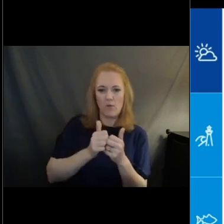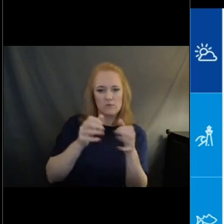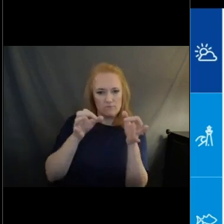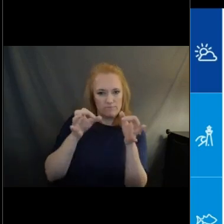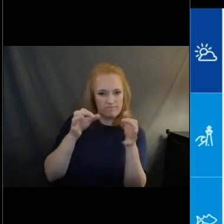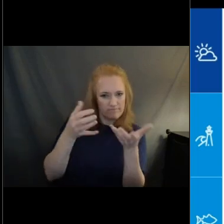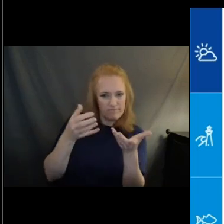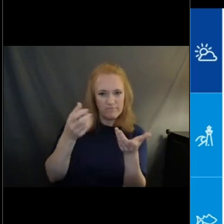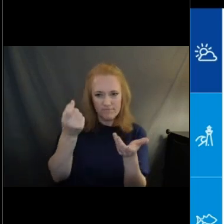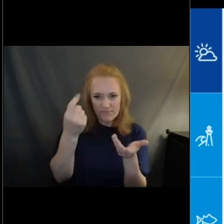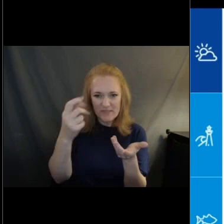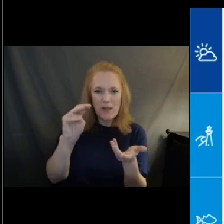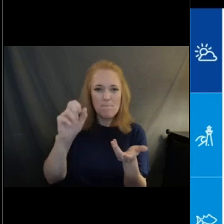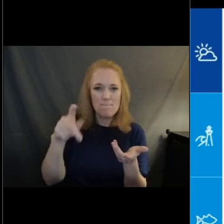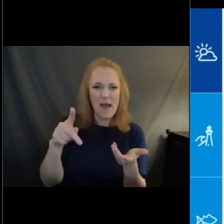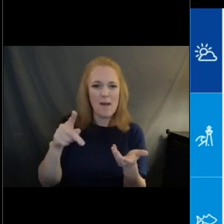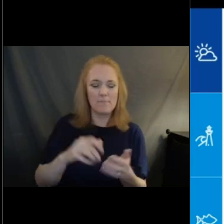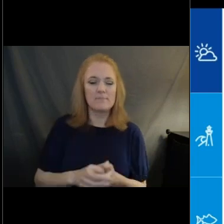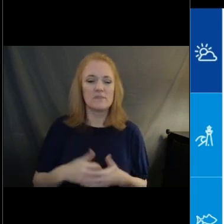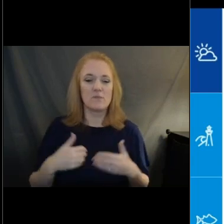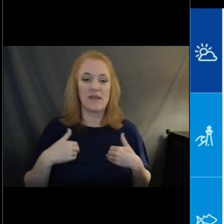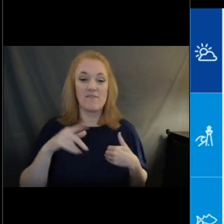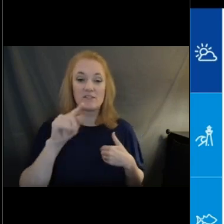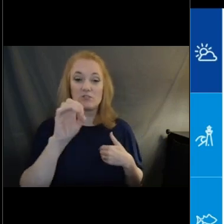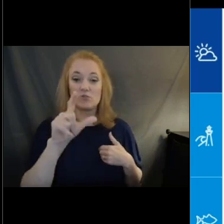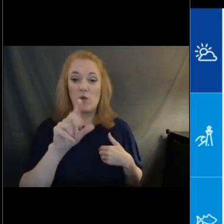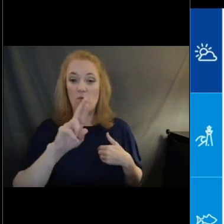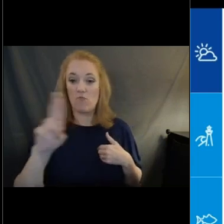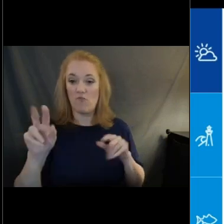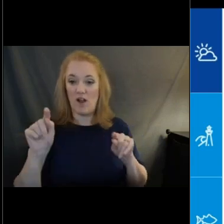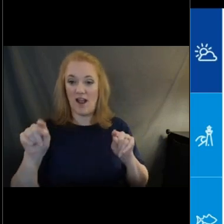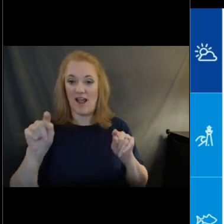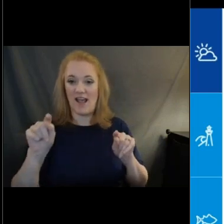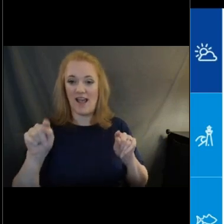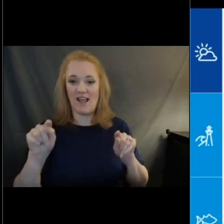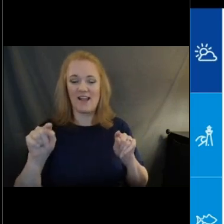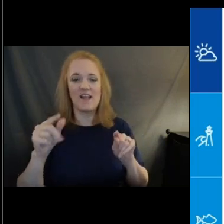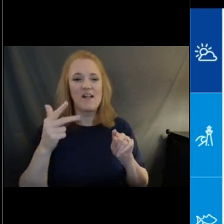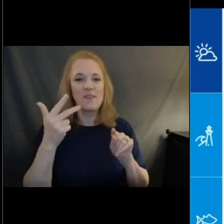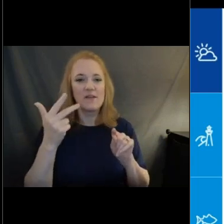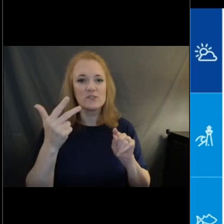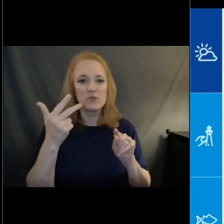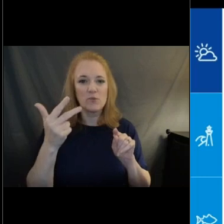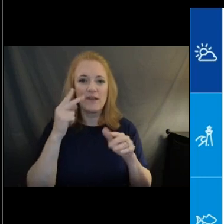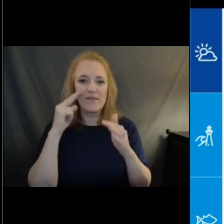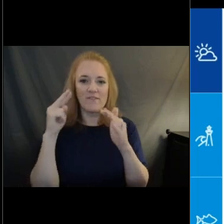it's an interactive tool which shows CPC's three class, or tercile, forecast system where